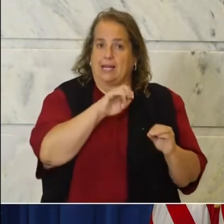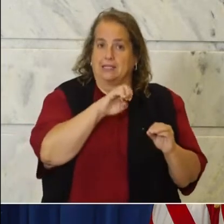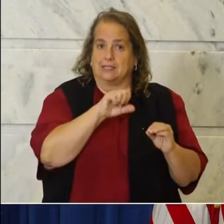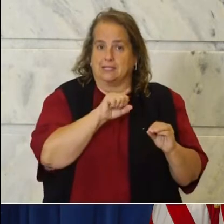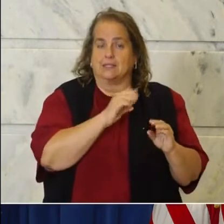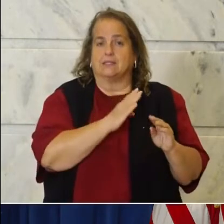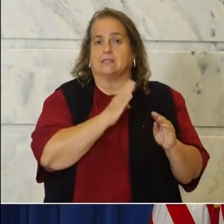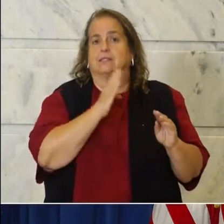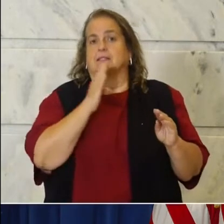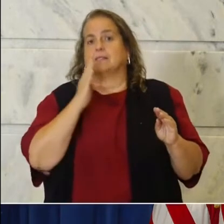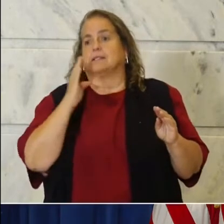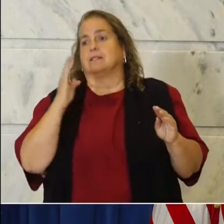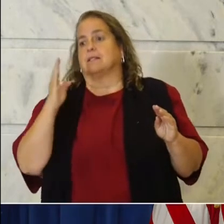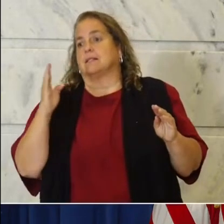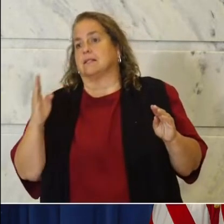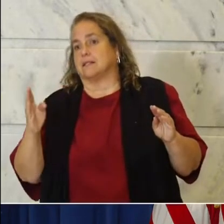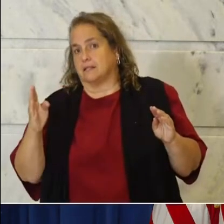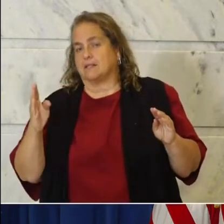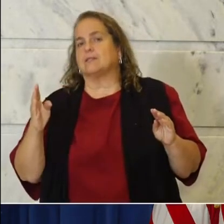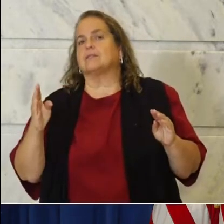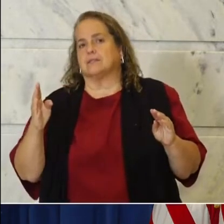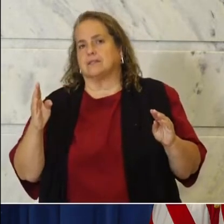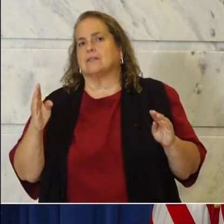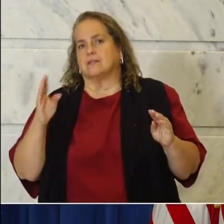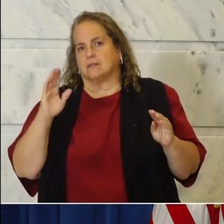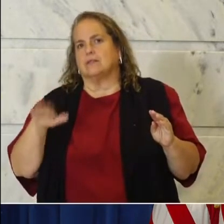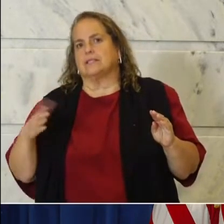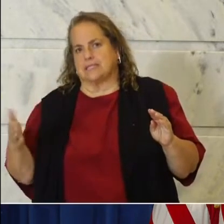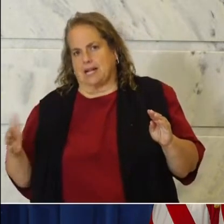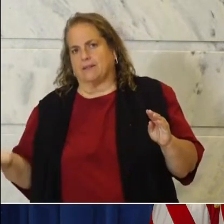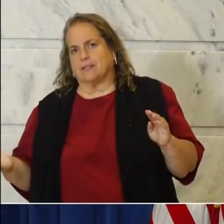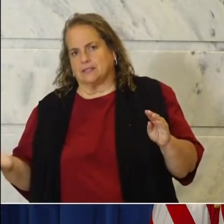times the mortality rate, even if we can push it down, some is gonna equal